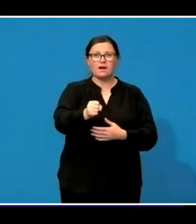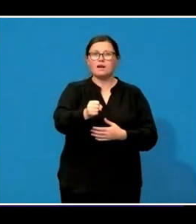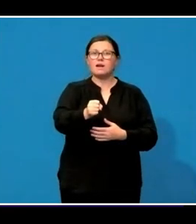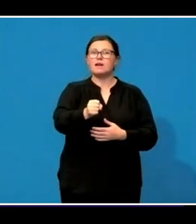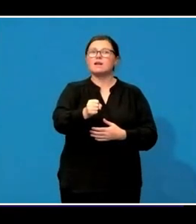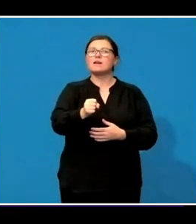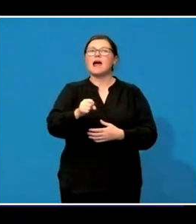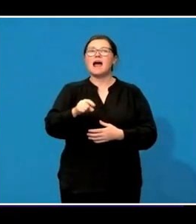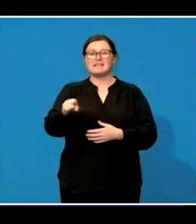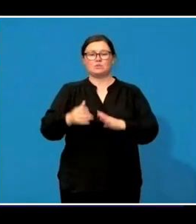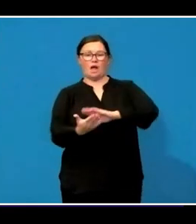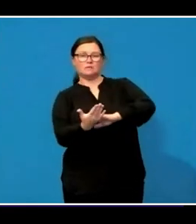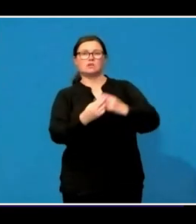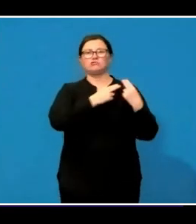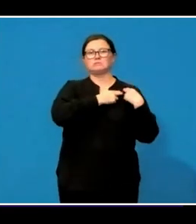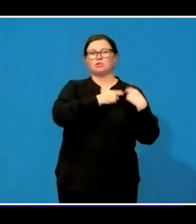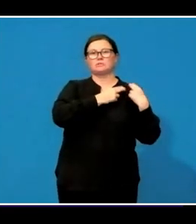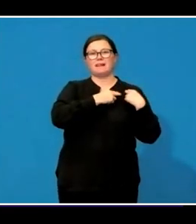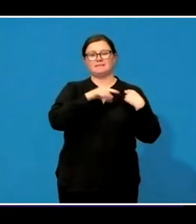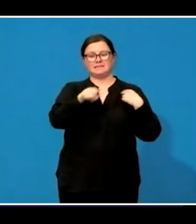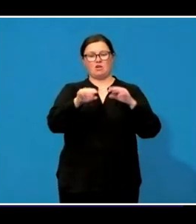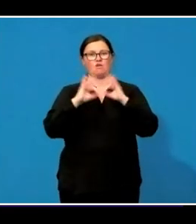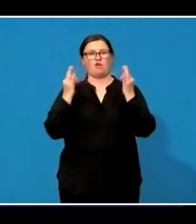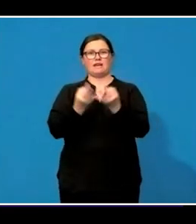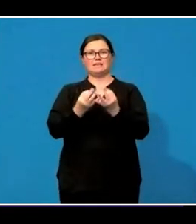What was your understanding as to why the funding was withdrawn?